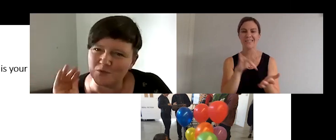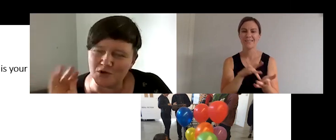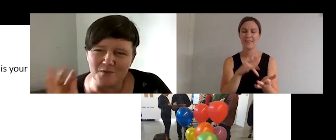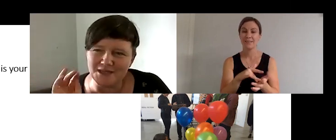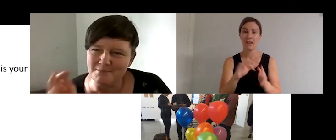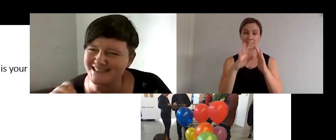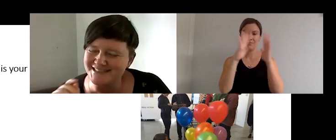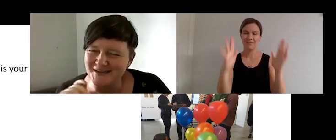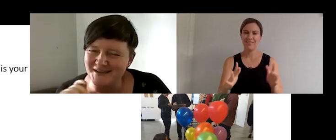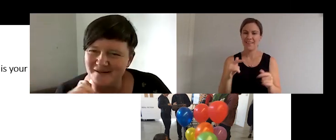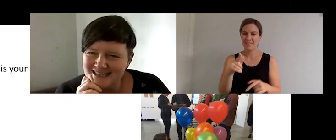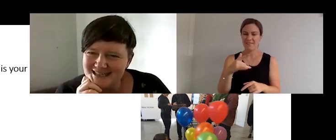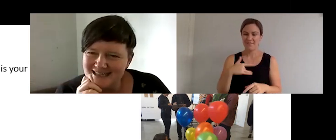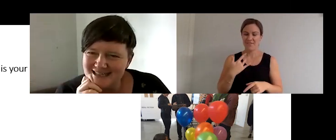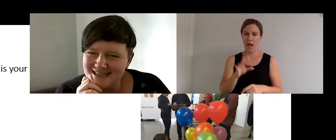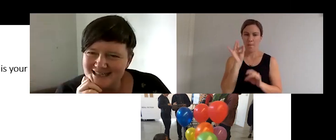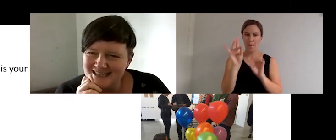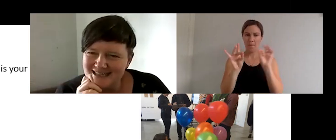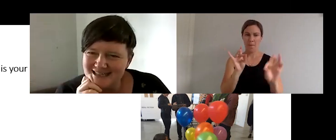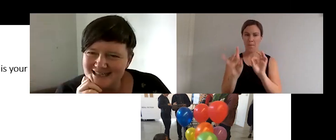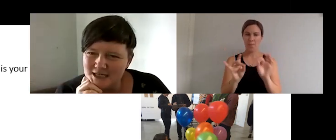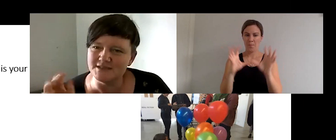I fell like this is where you work out where your money